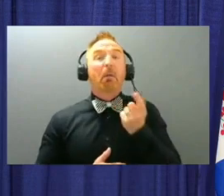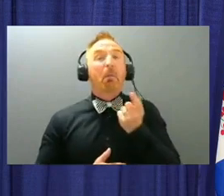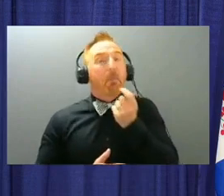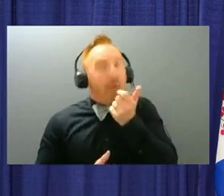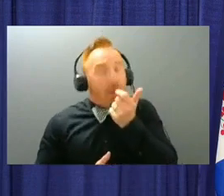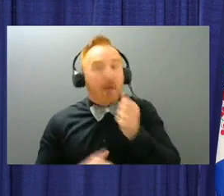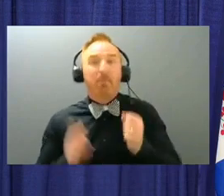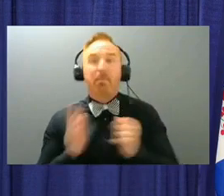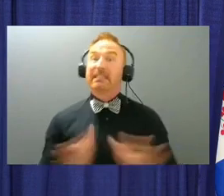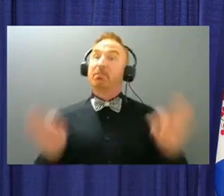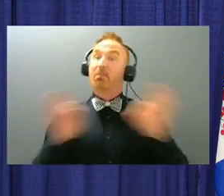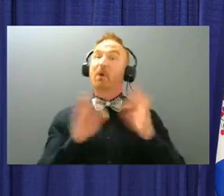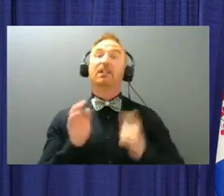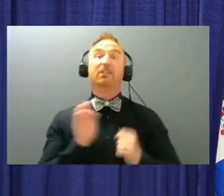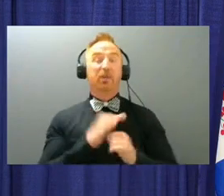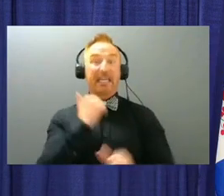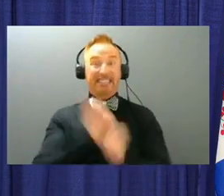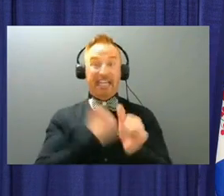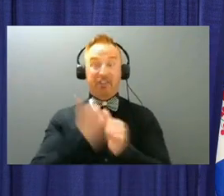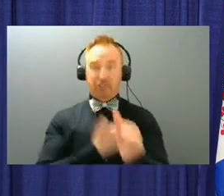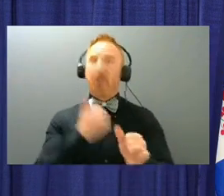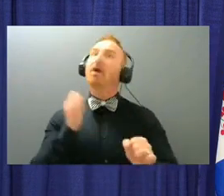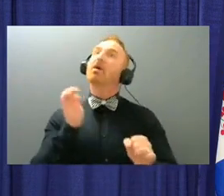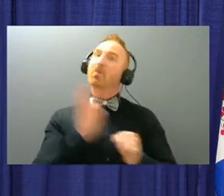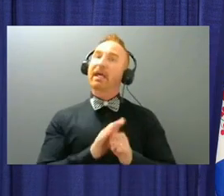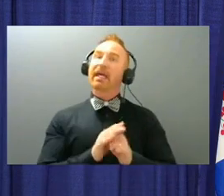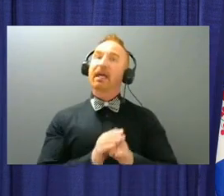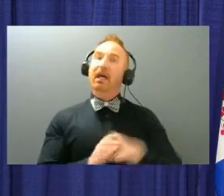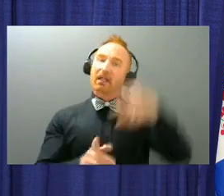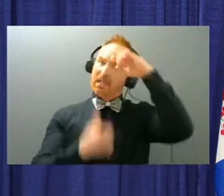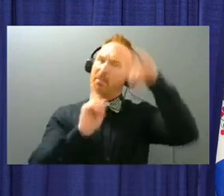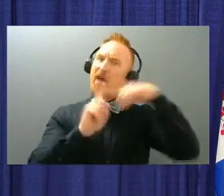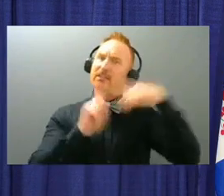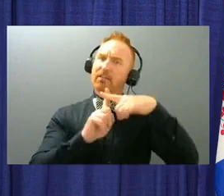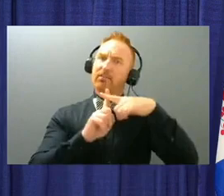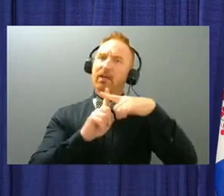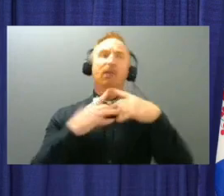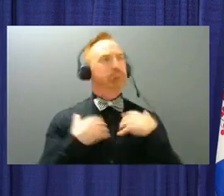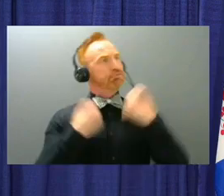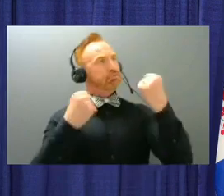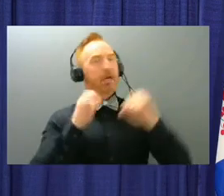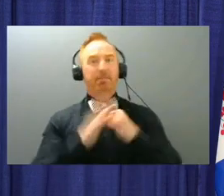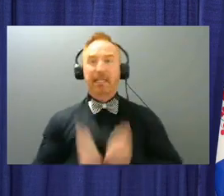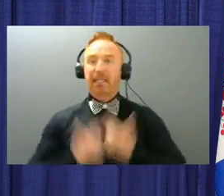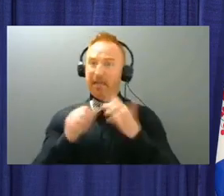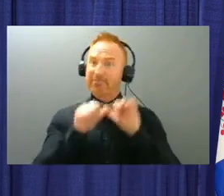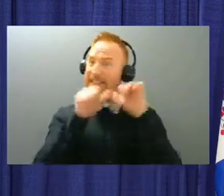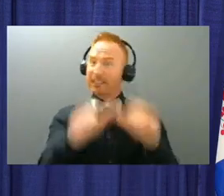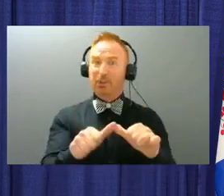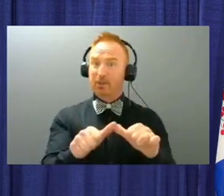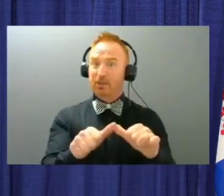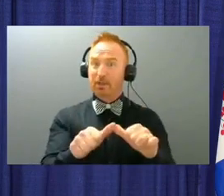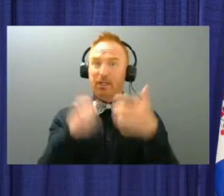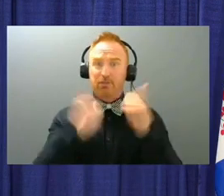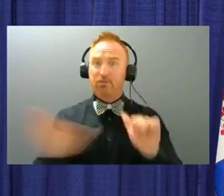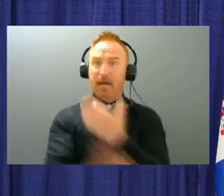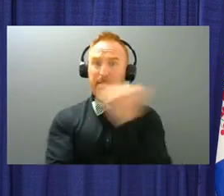find those ways to sing to the danger, to carry on living our lives to the fullest in the best way that we can in these